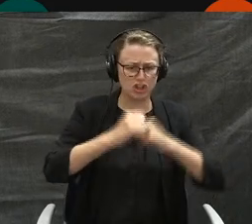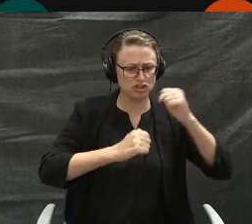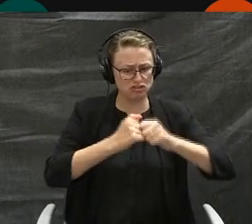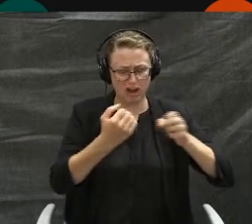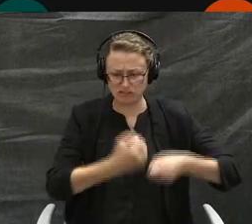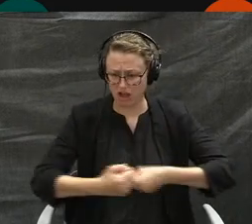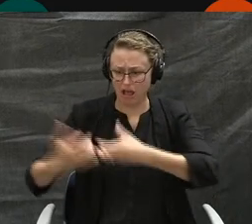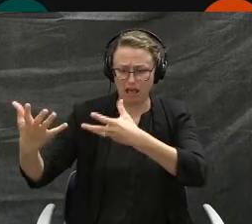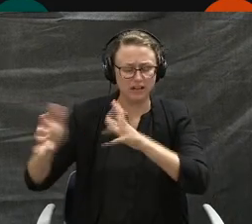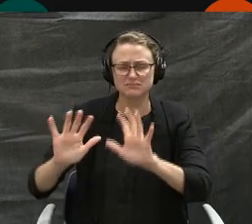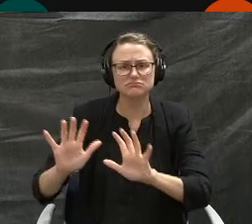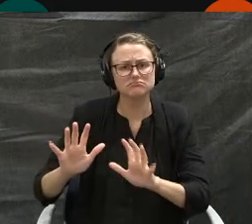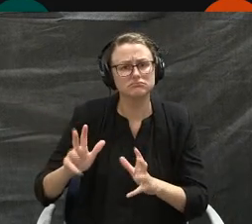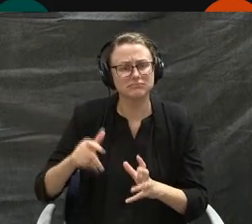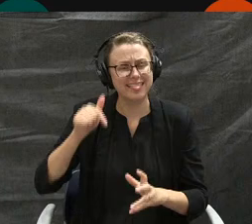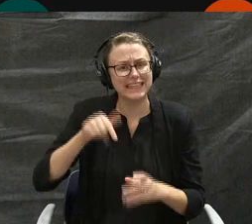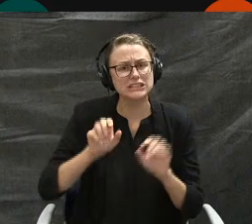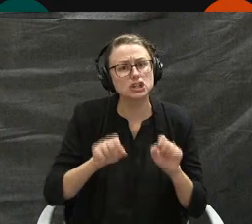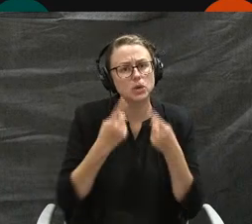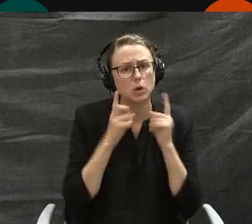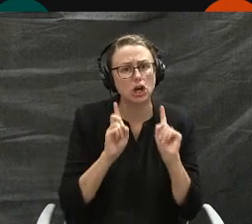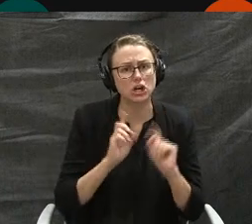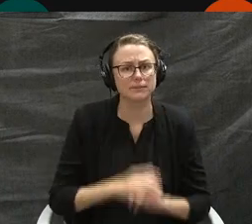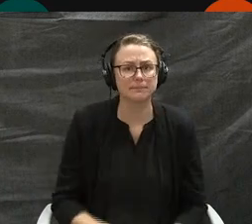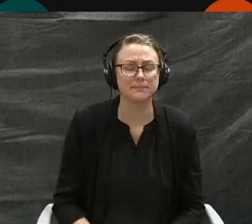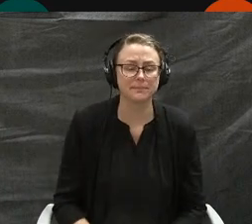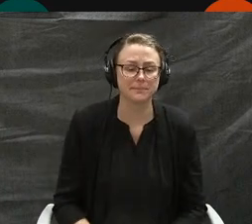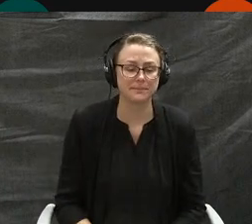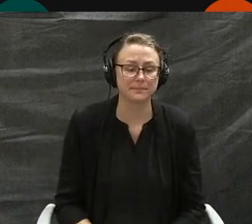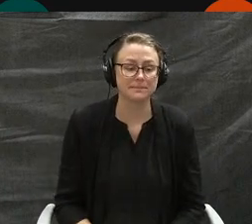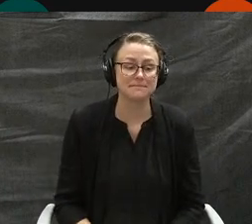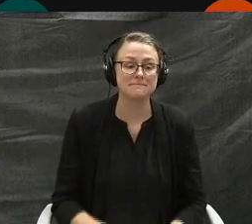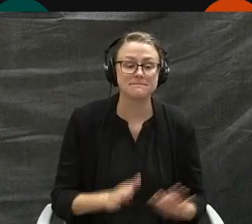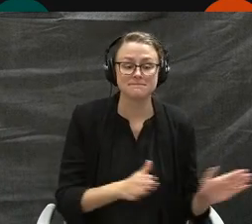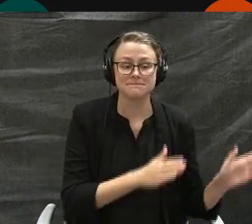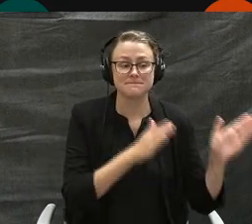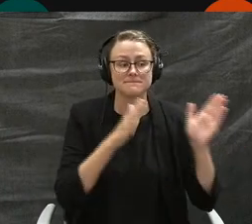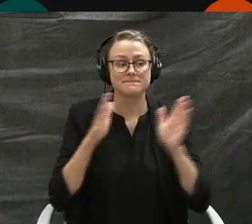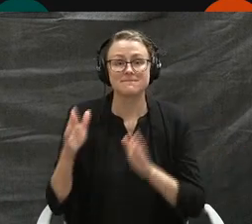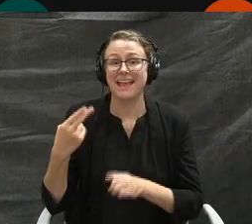could work. In terms of the high school side of this model, we